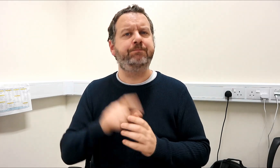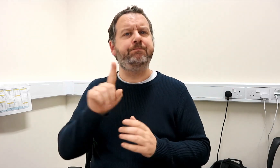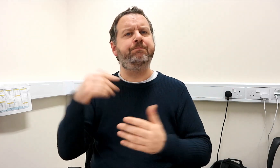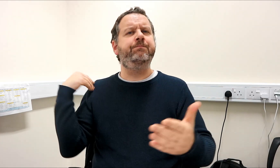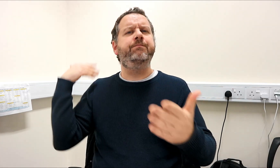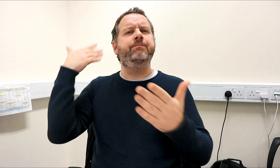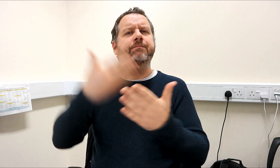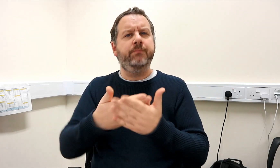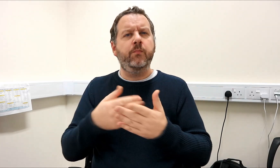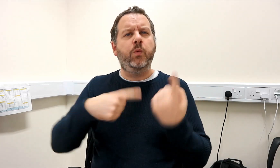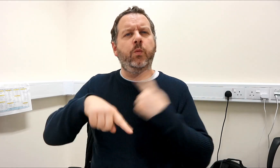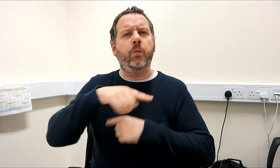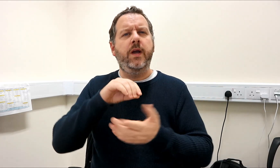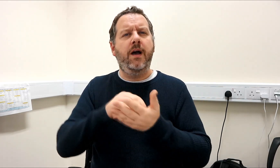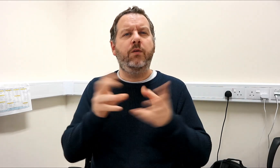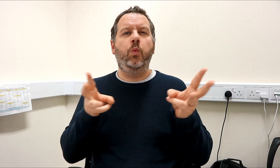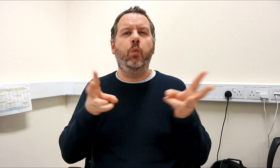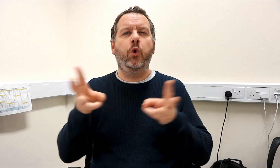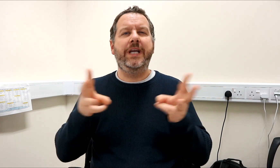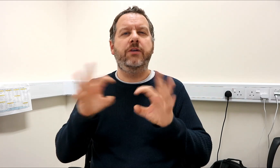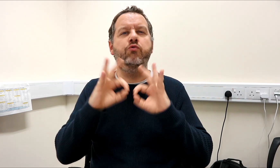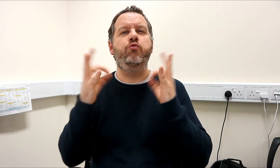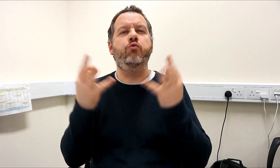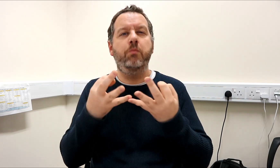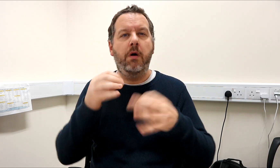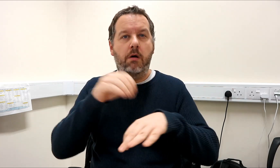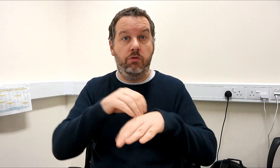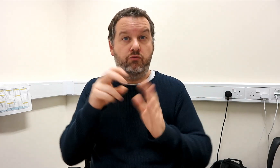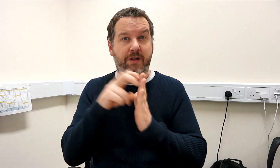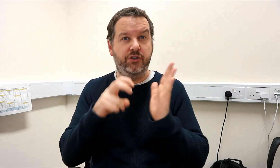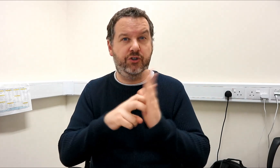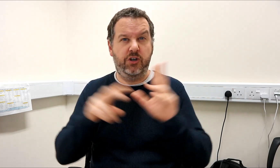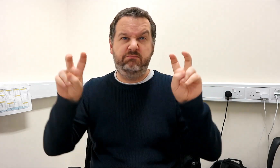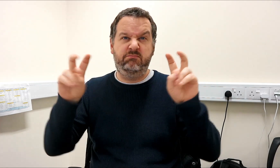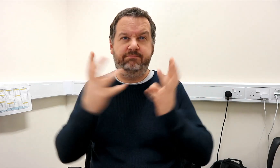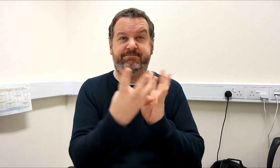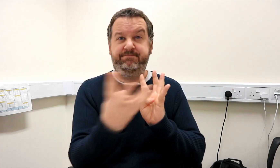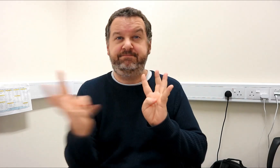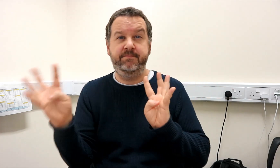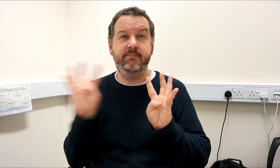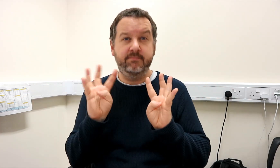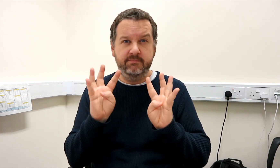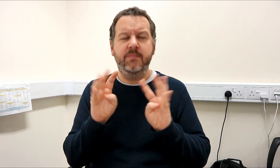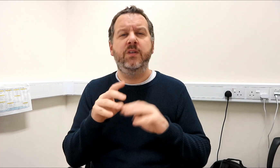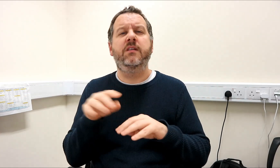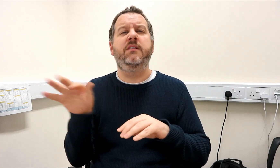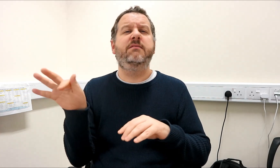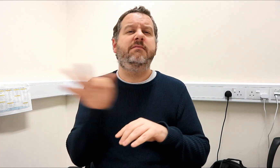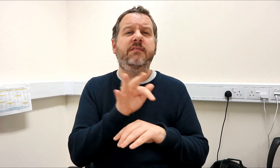We have been working alongside a Working Group on the Register, where representatives of stakeholders